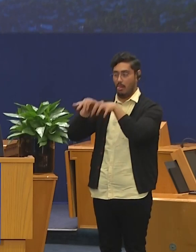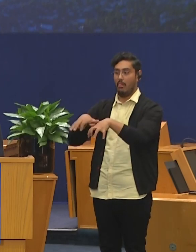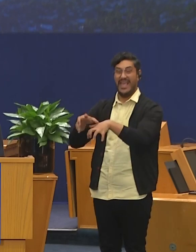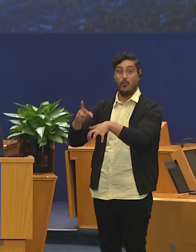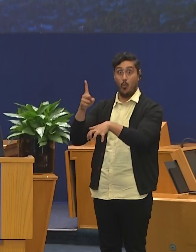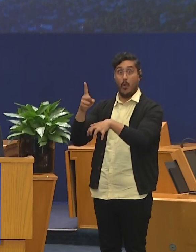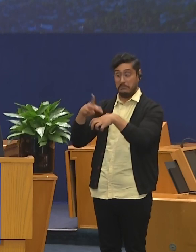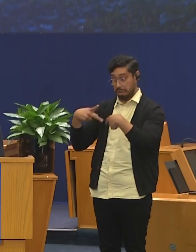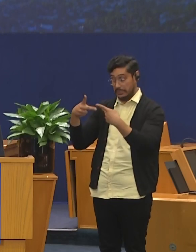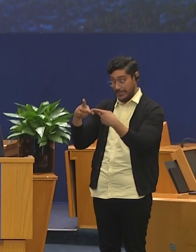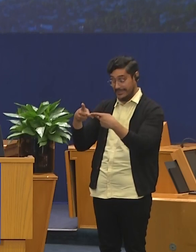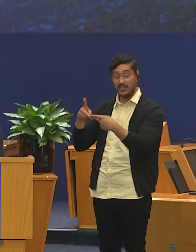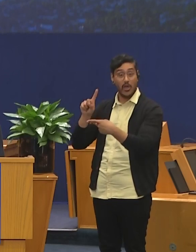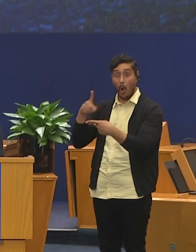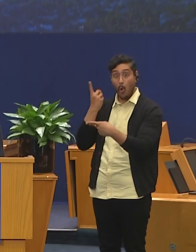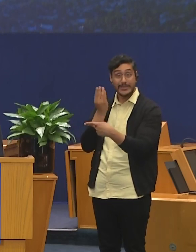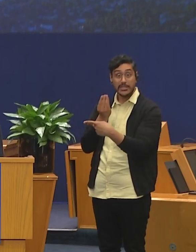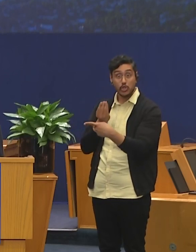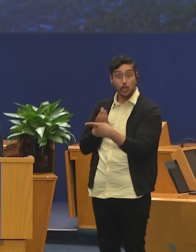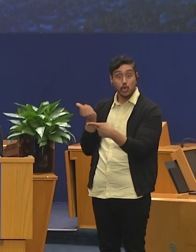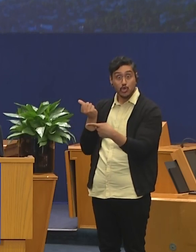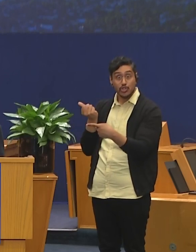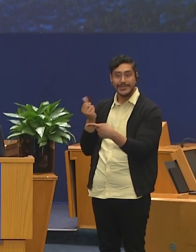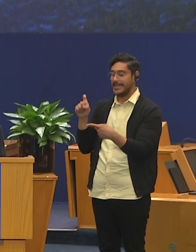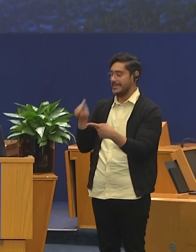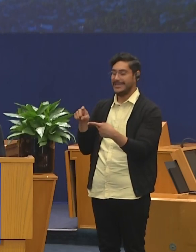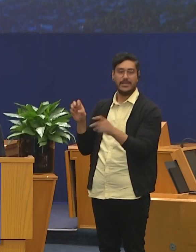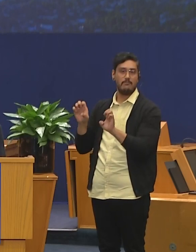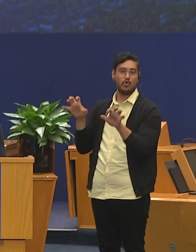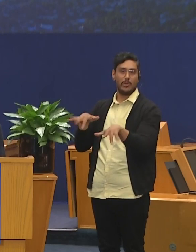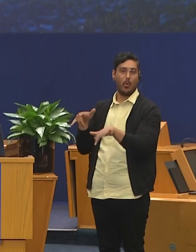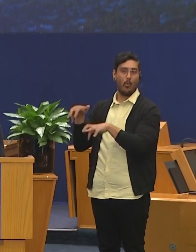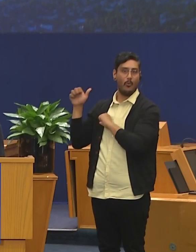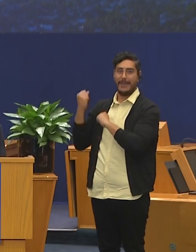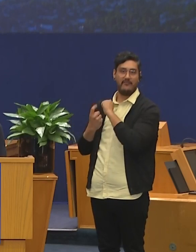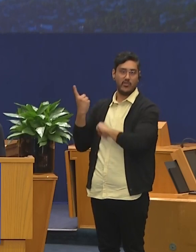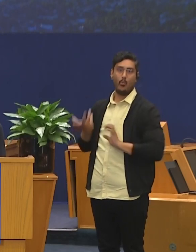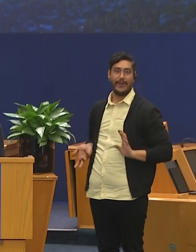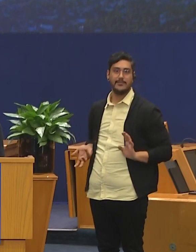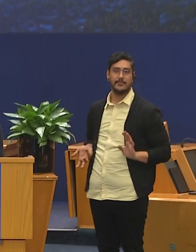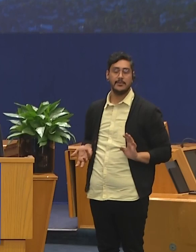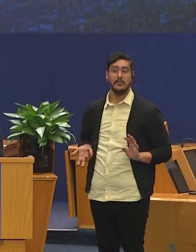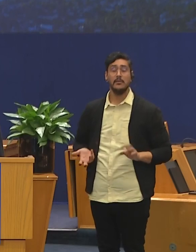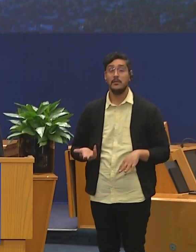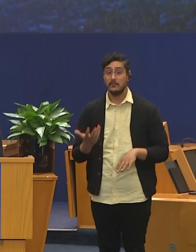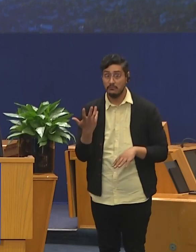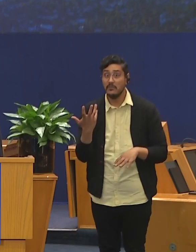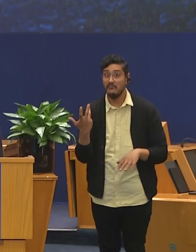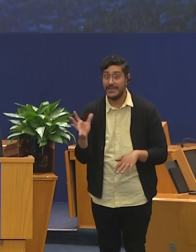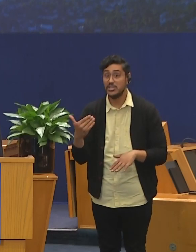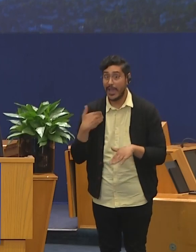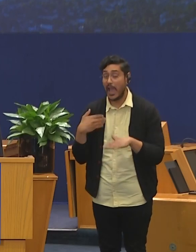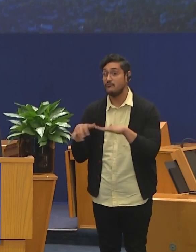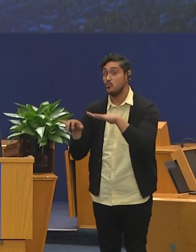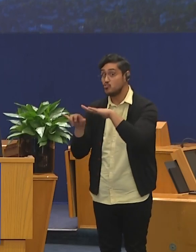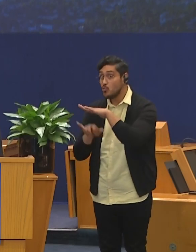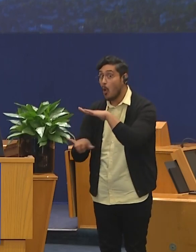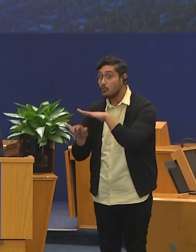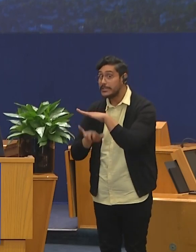OUTBREAK IN ONE FACILITY THAT THE ONLY SOLUTION IS FOR US TO ABSOLUTELY HAVE TO MOVE EVERYBODY OUT.